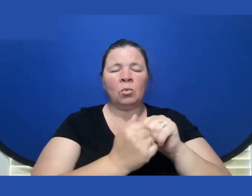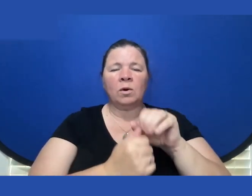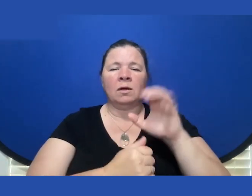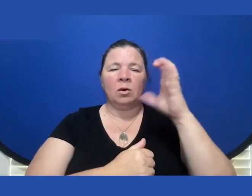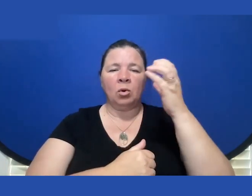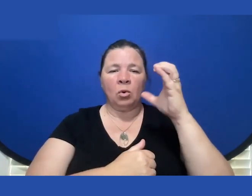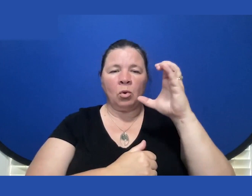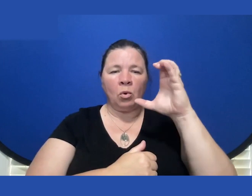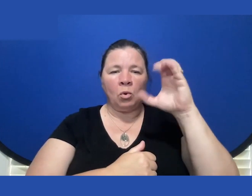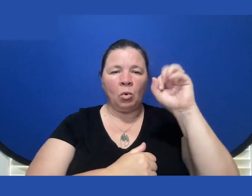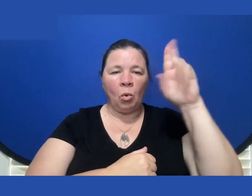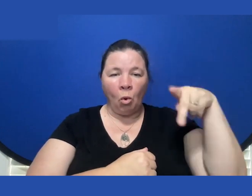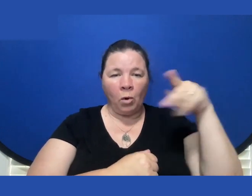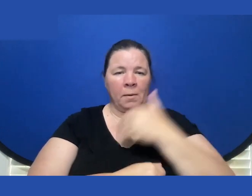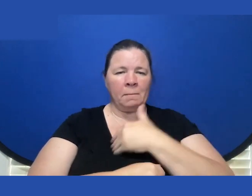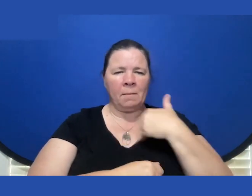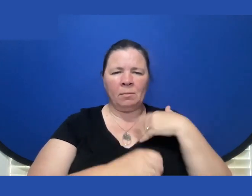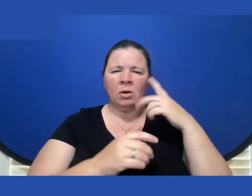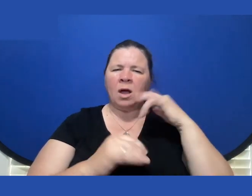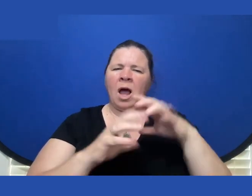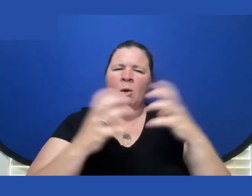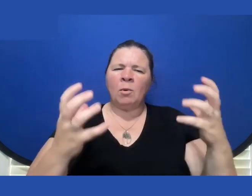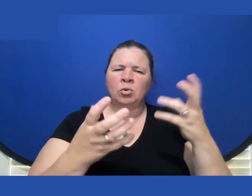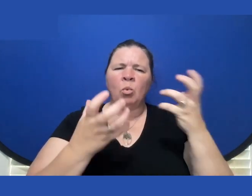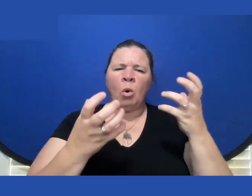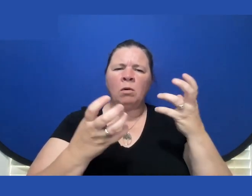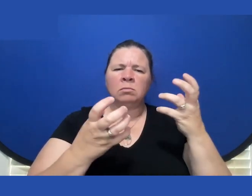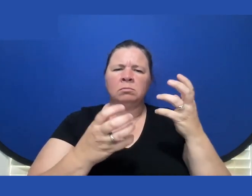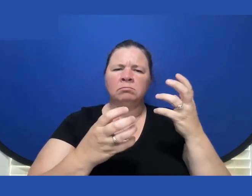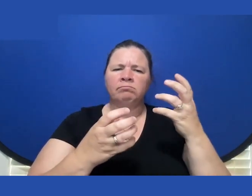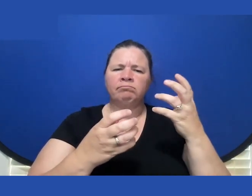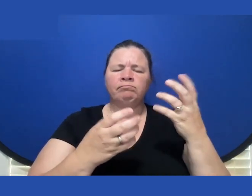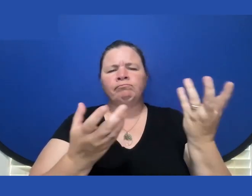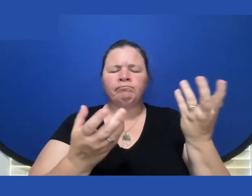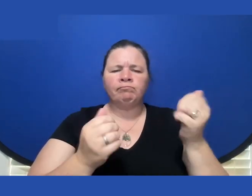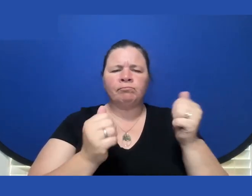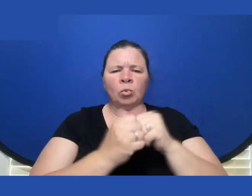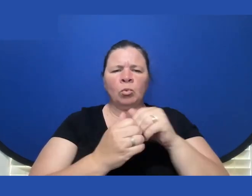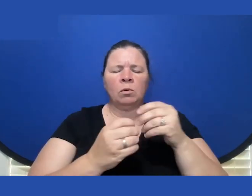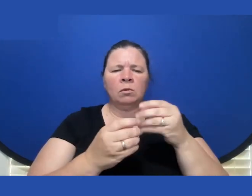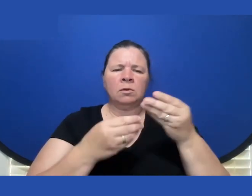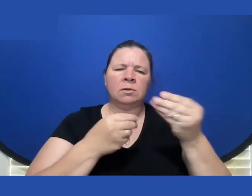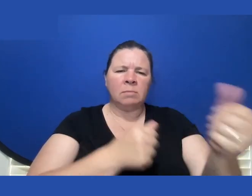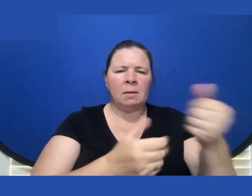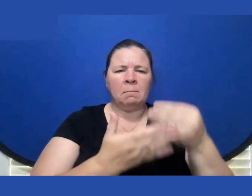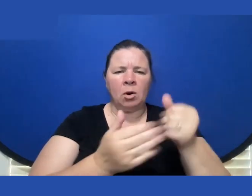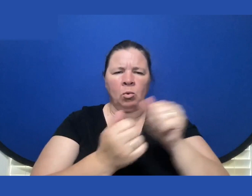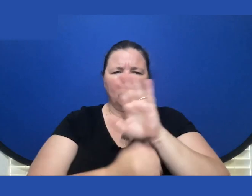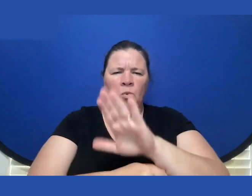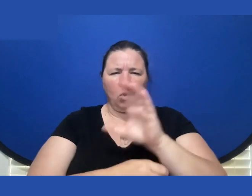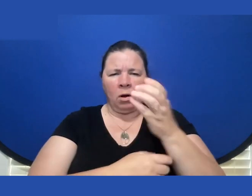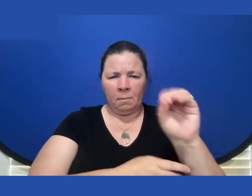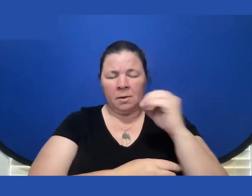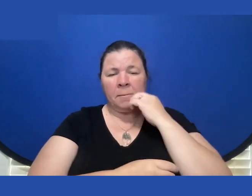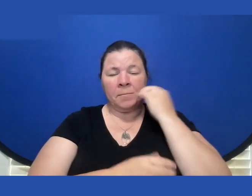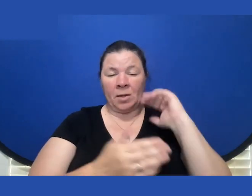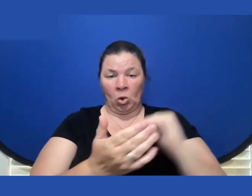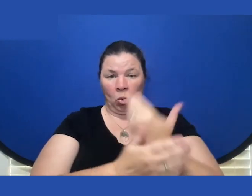How's that been going so far? Yeah, so really just started in the new year, and we're starting to actively get more involved.